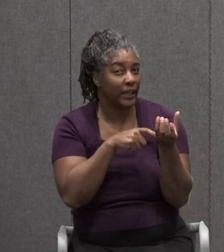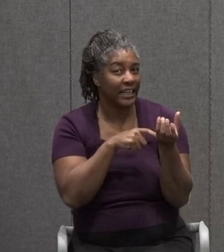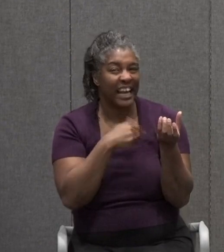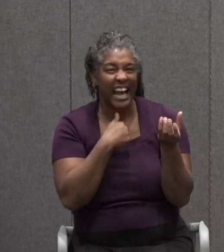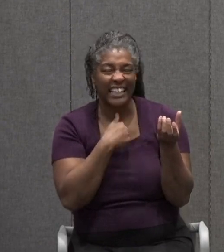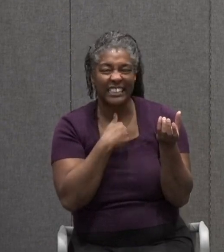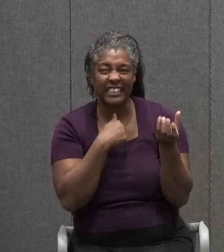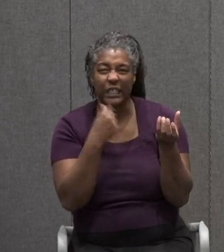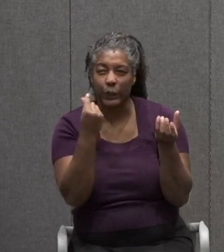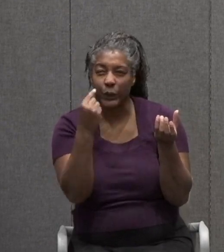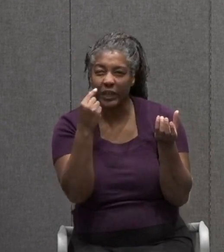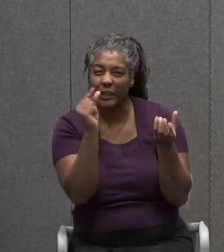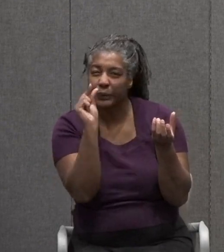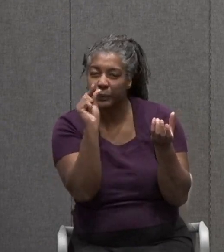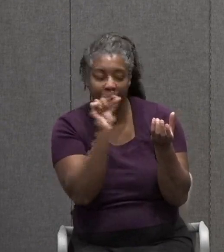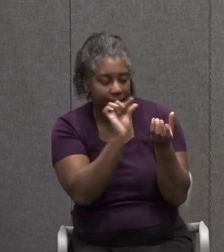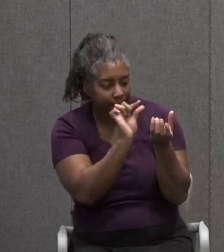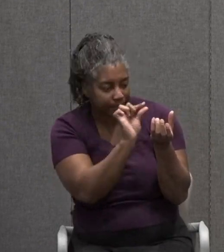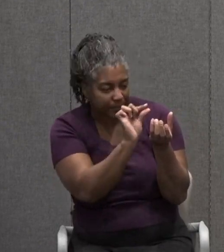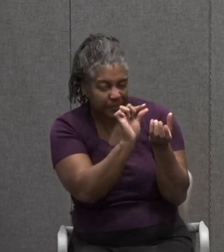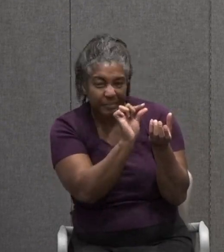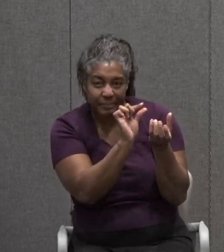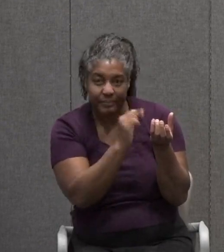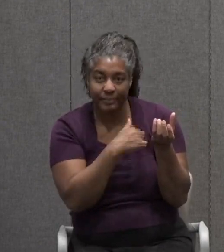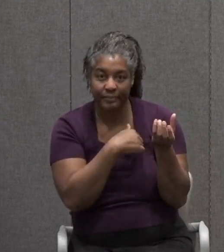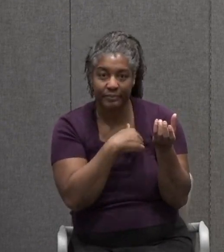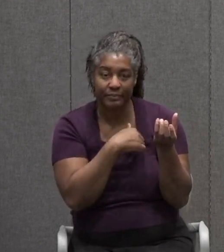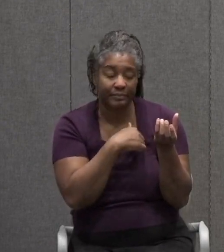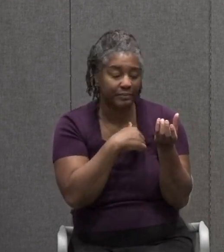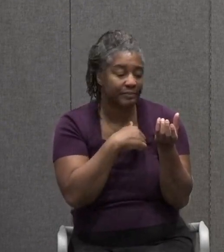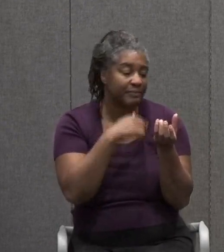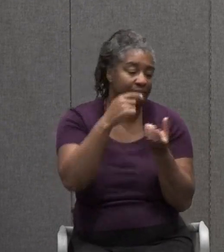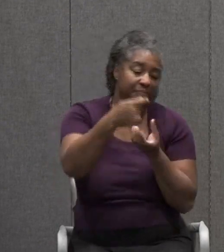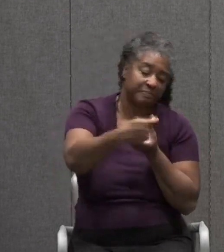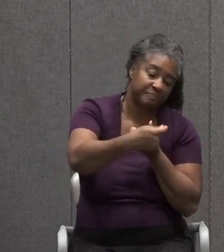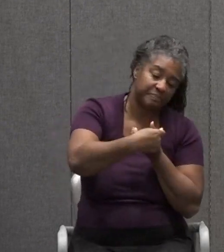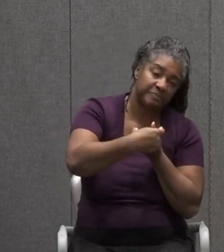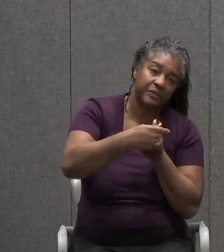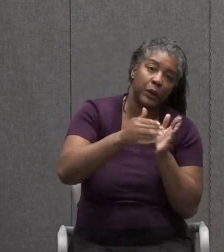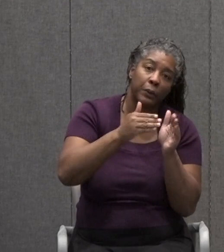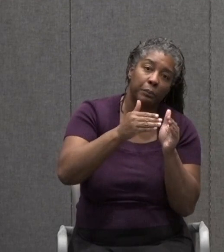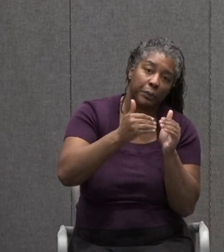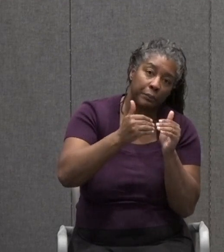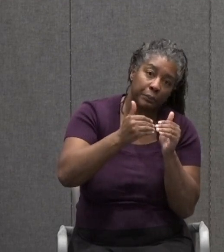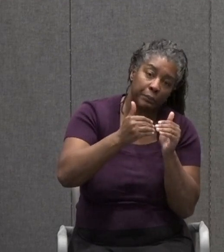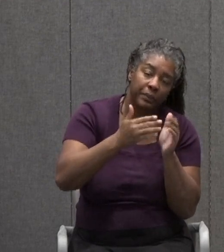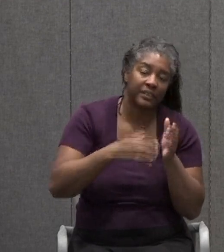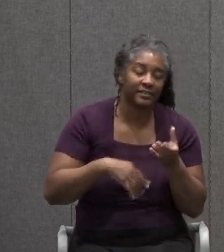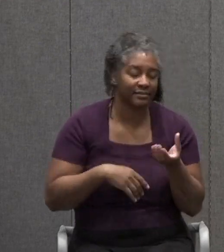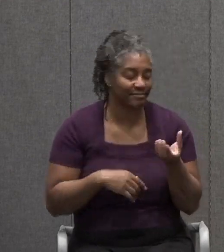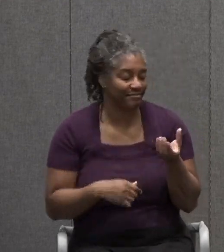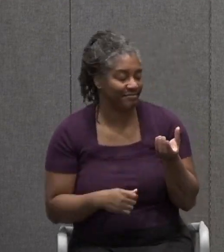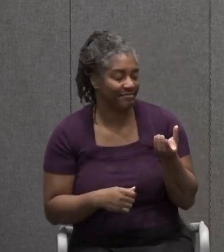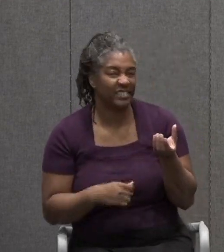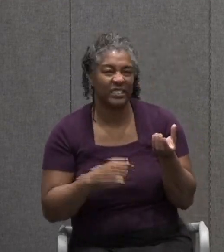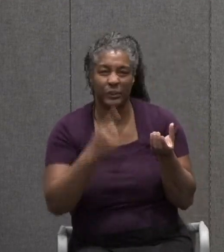at the end and a little dip on the other end. It looks kind of like a belly button. And it looks like it's got little,